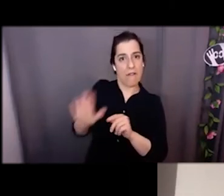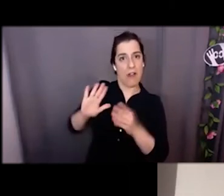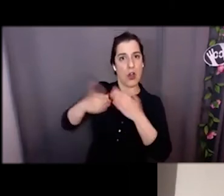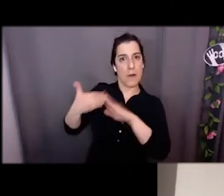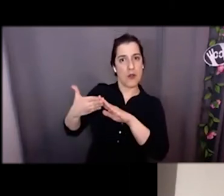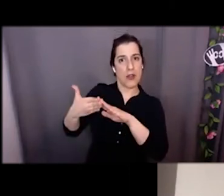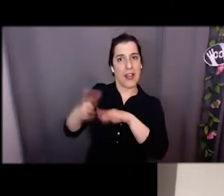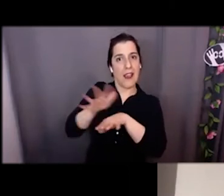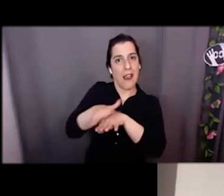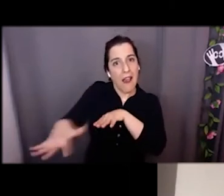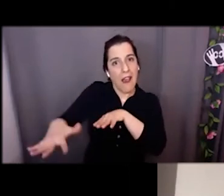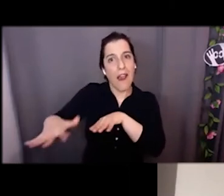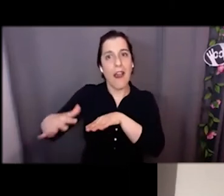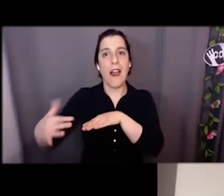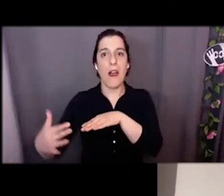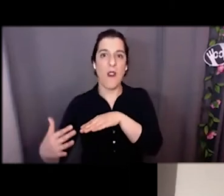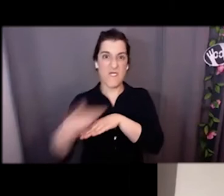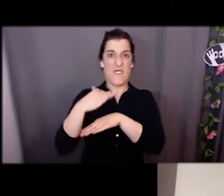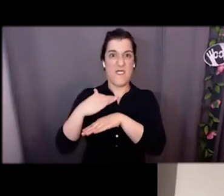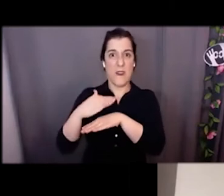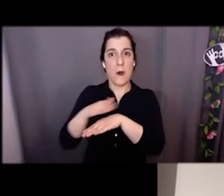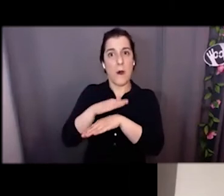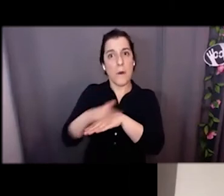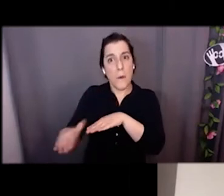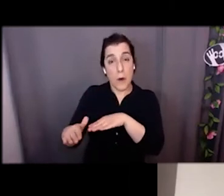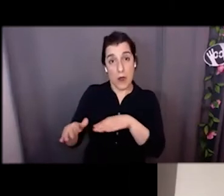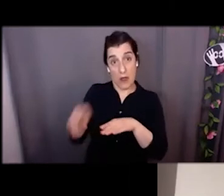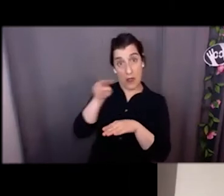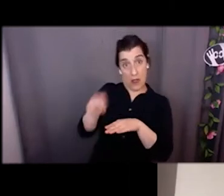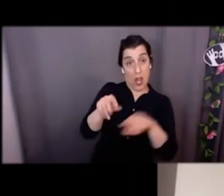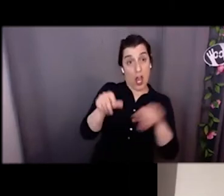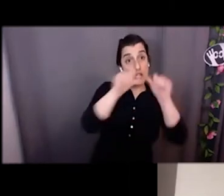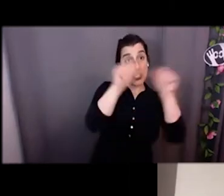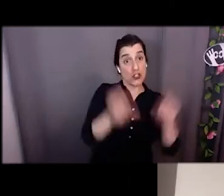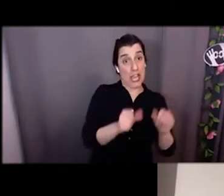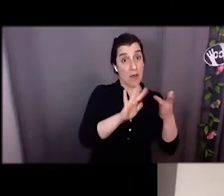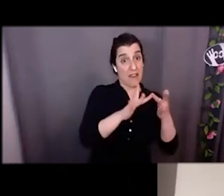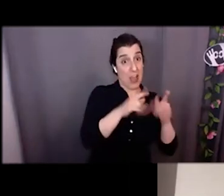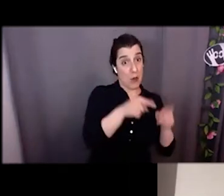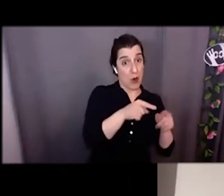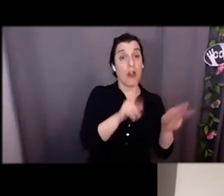can we challenge the emphasis on the shape of a network and perhaps look at the grains of our network.